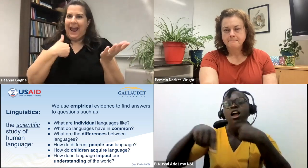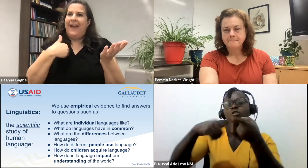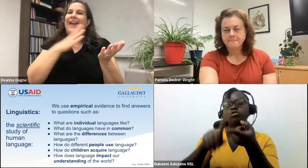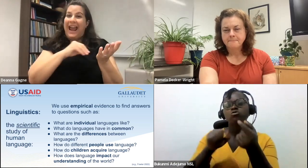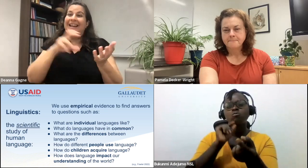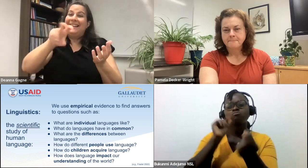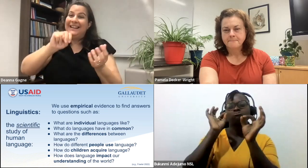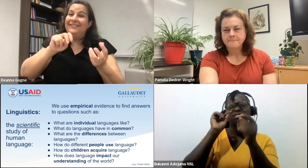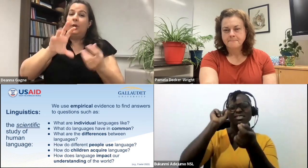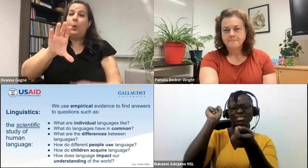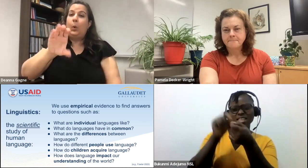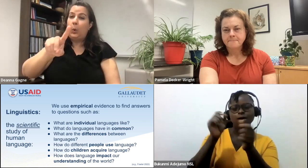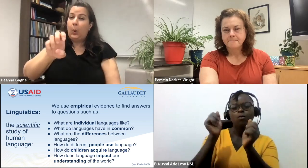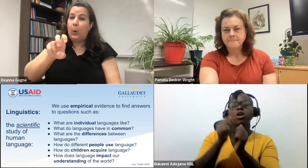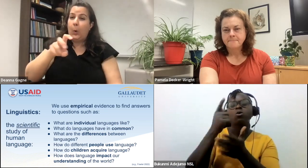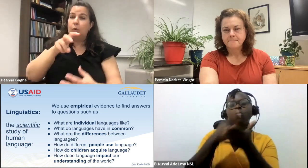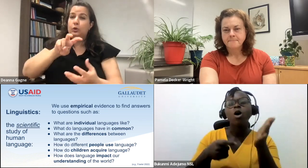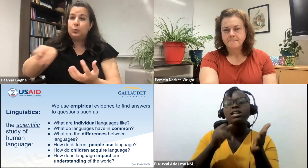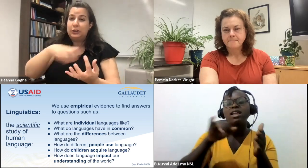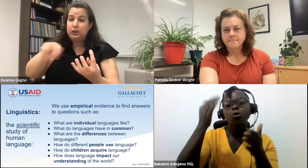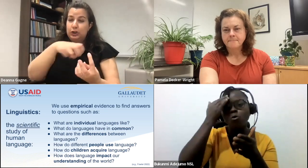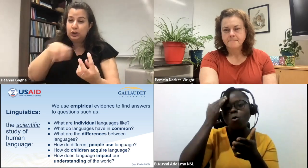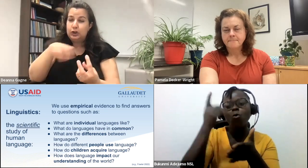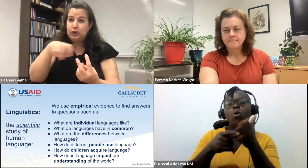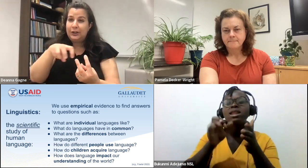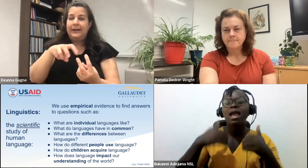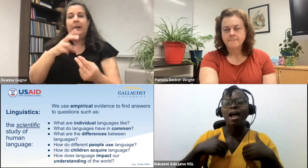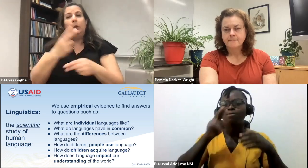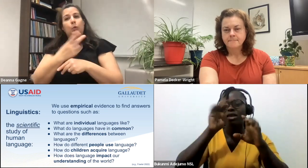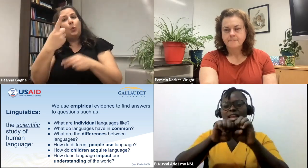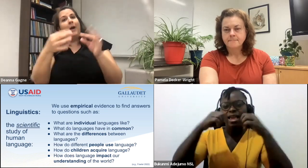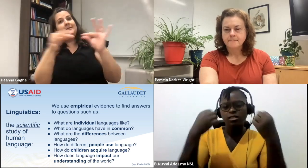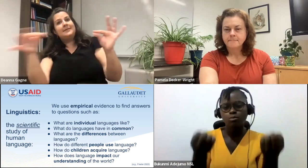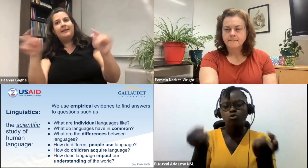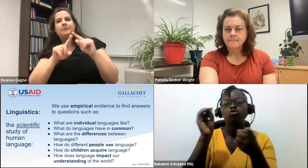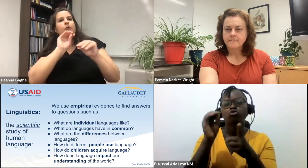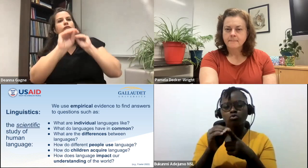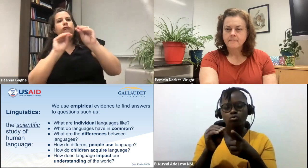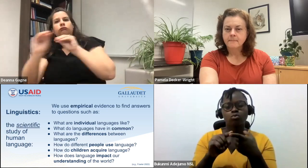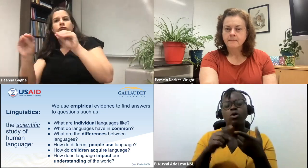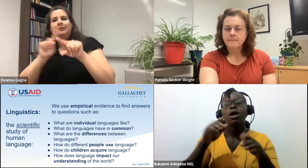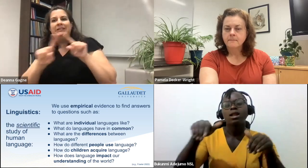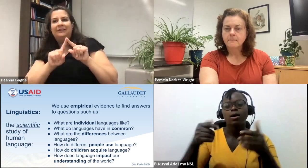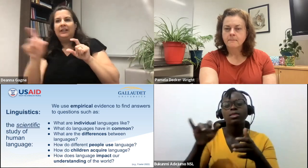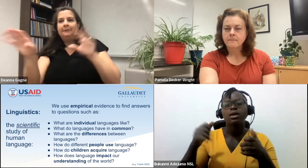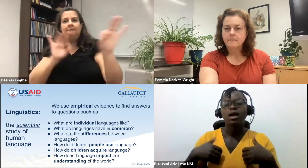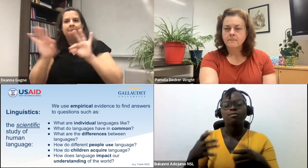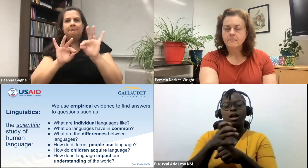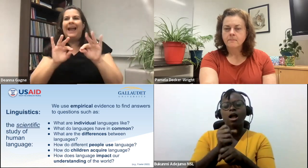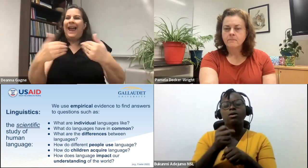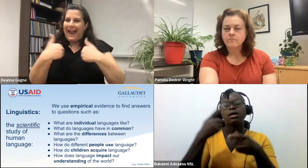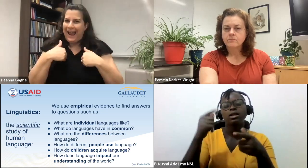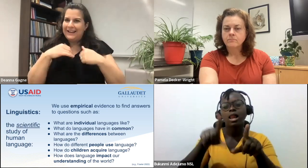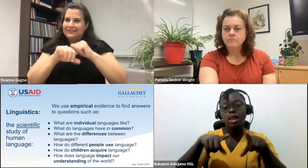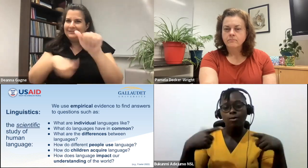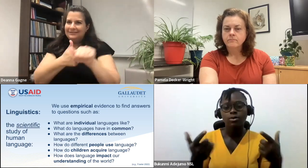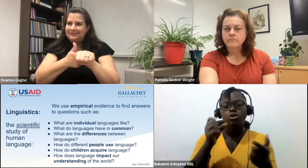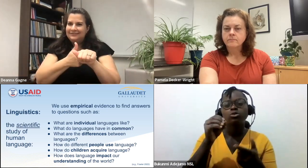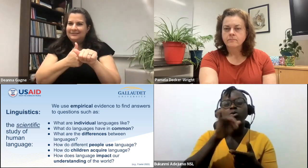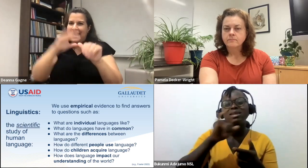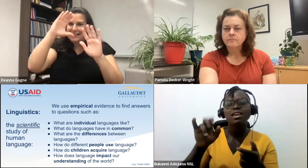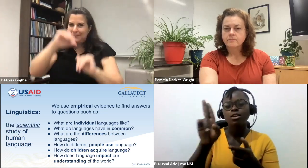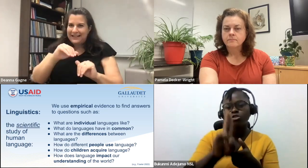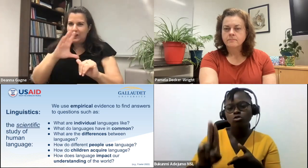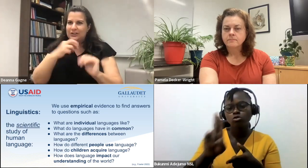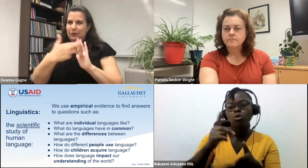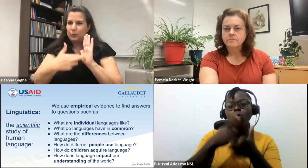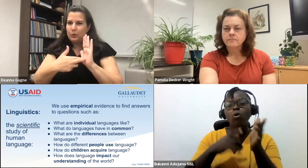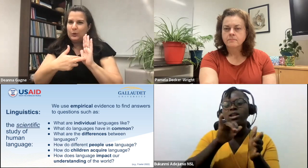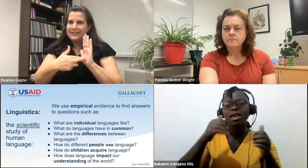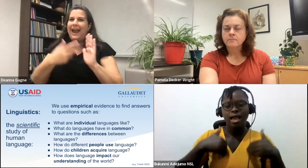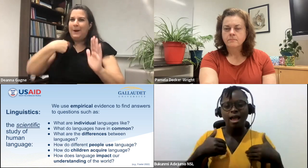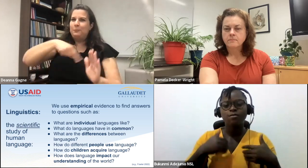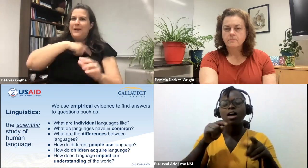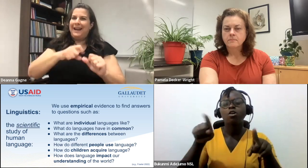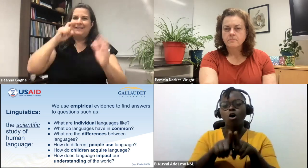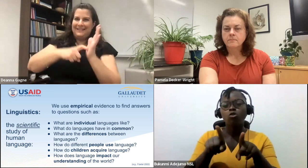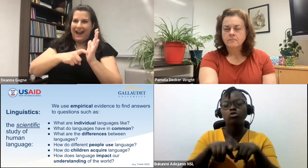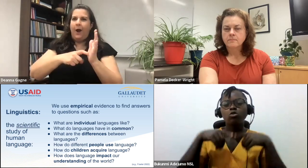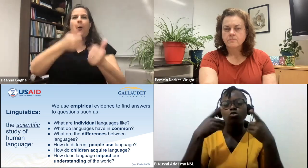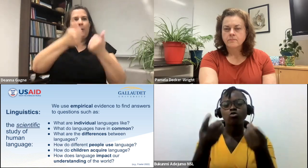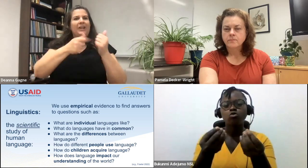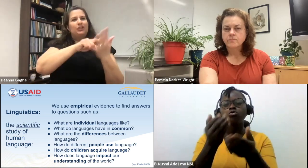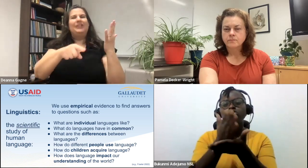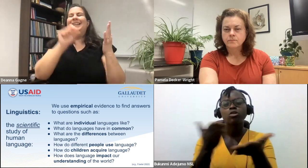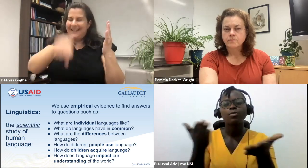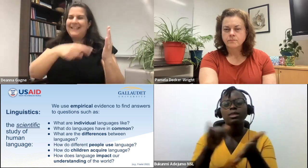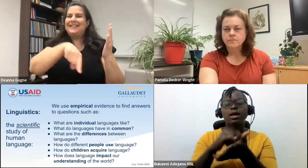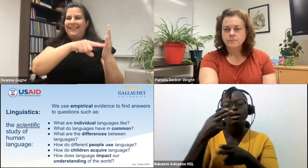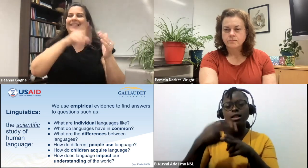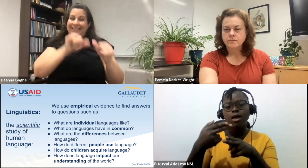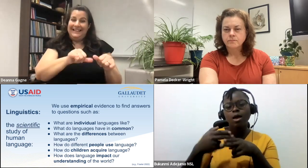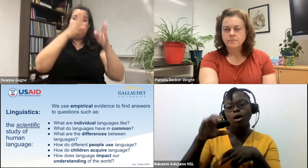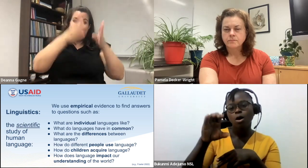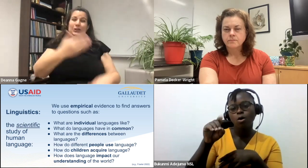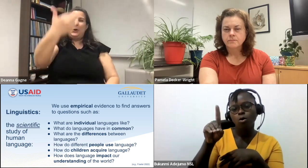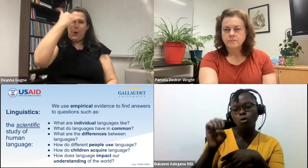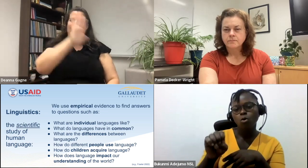So they use what they have, and they also do something called code switching where they use one language, but we'll also incorporate intentionally parts of other languages that they know. But there are underlying rules that we can study it and see